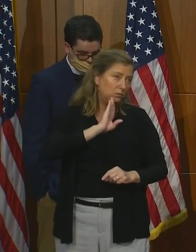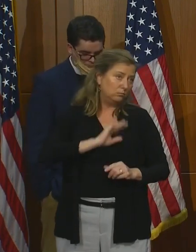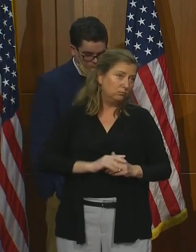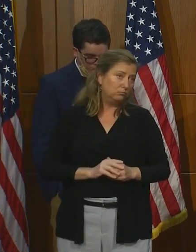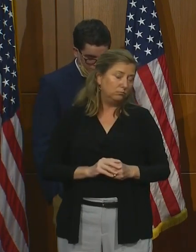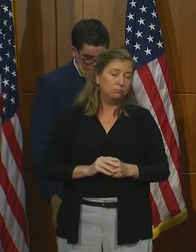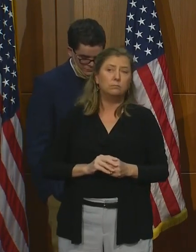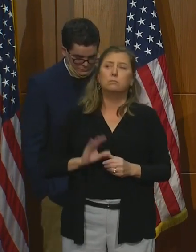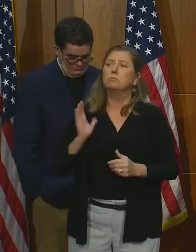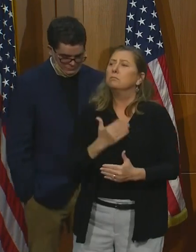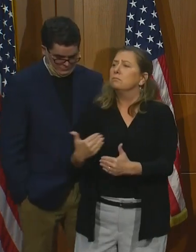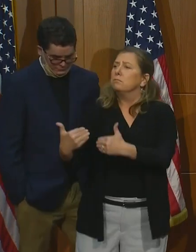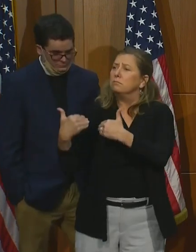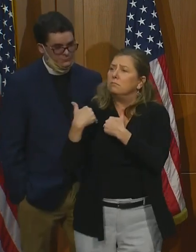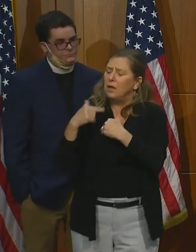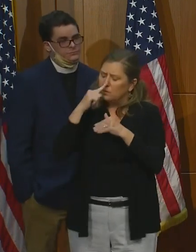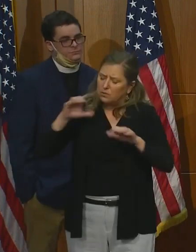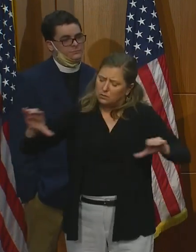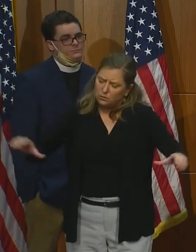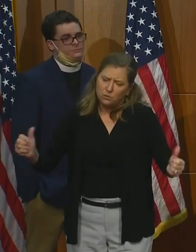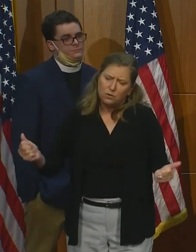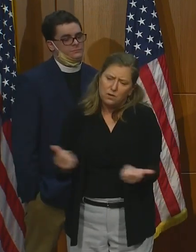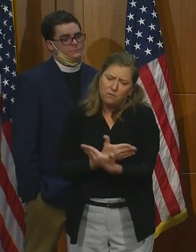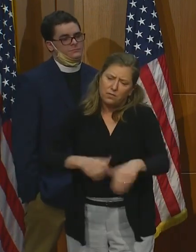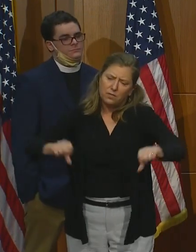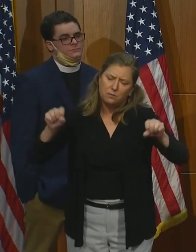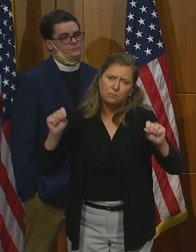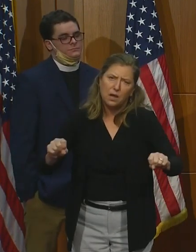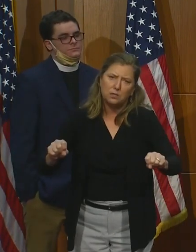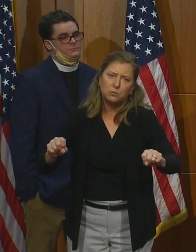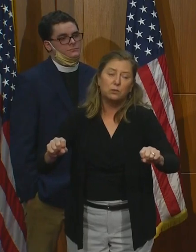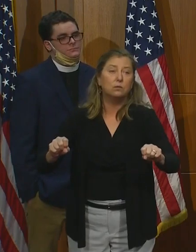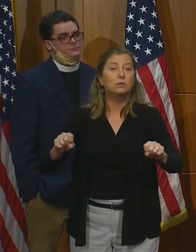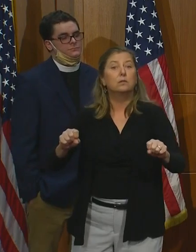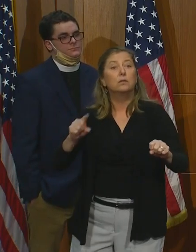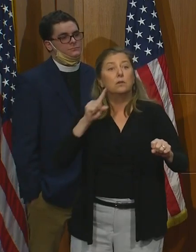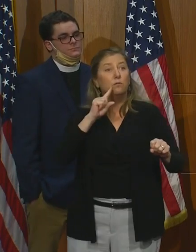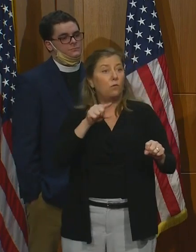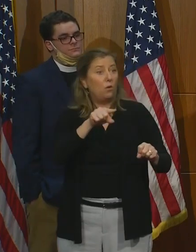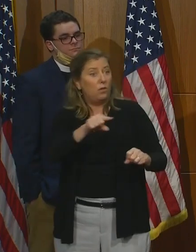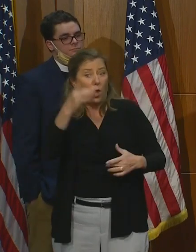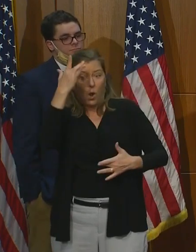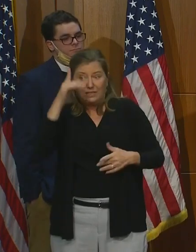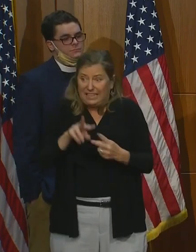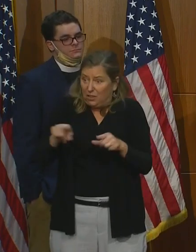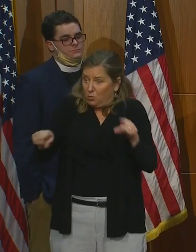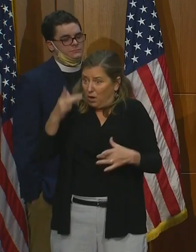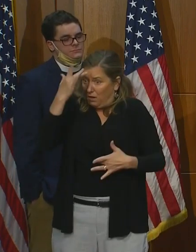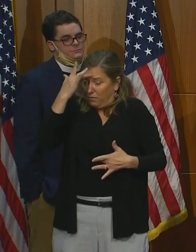PEOPLE. IT IS OUR RESPONSIBILITY TO DO EVERYTHING